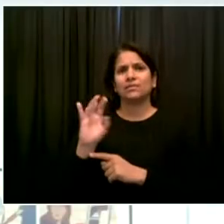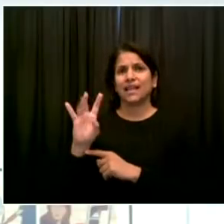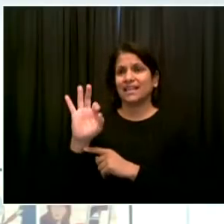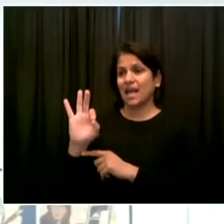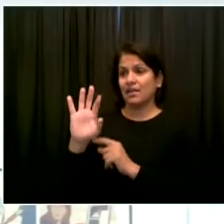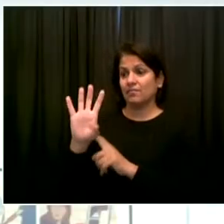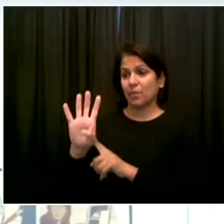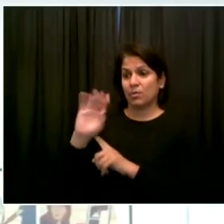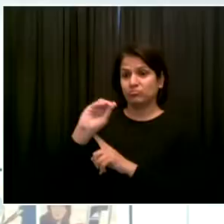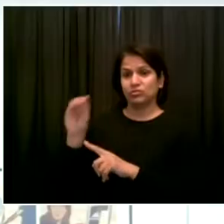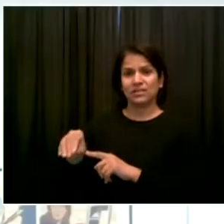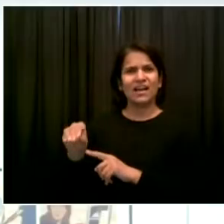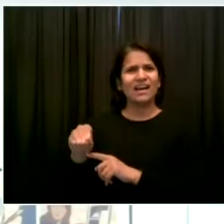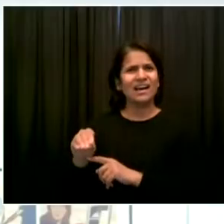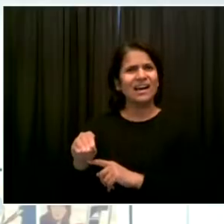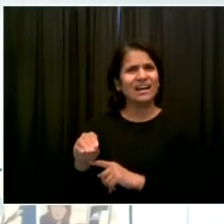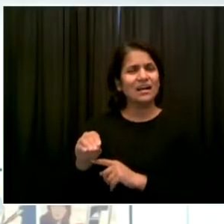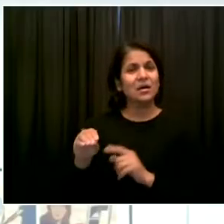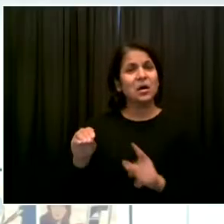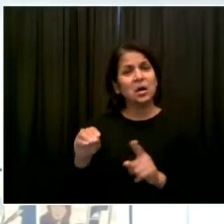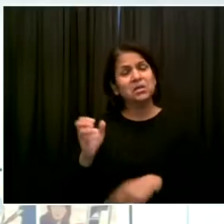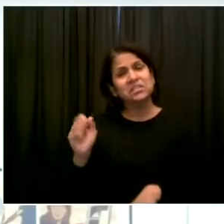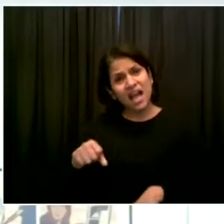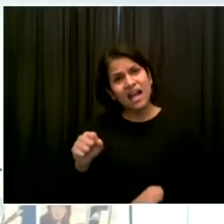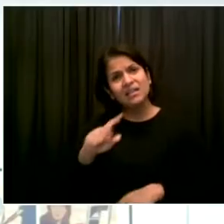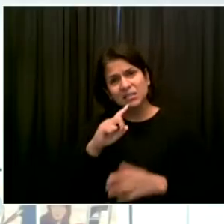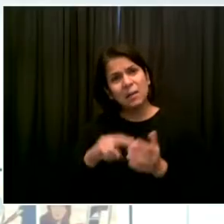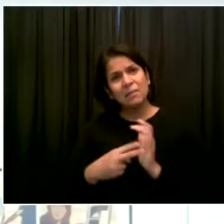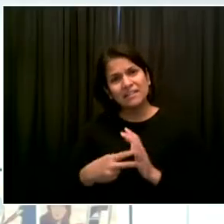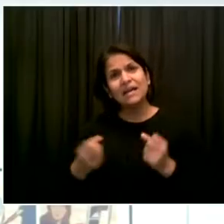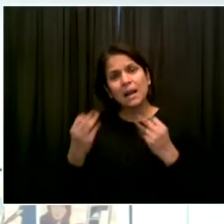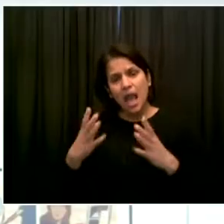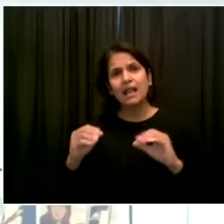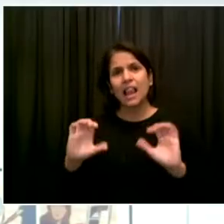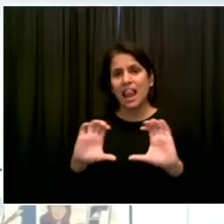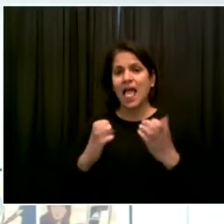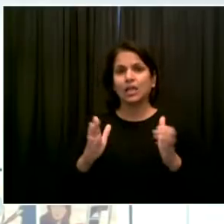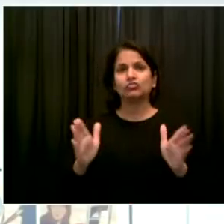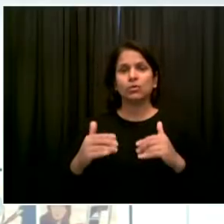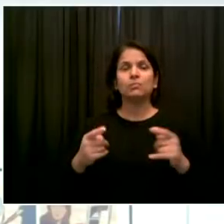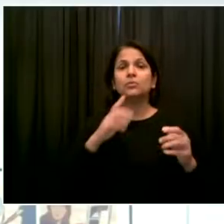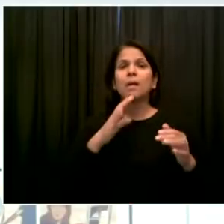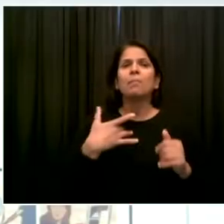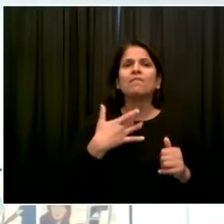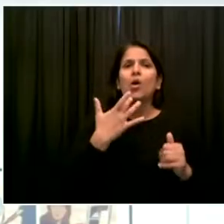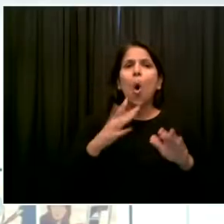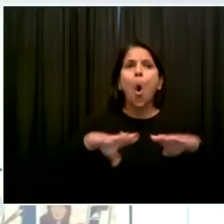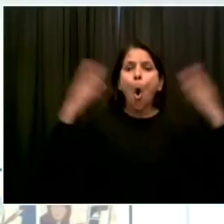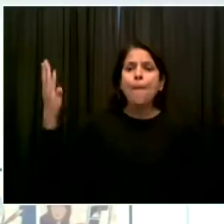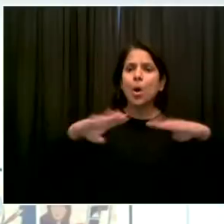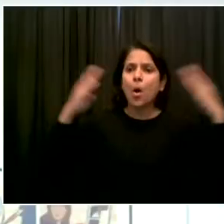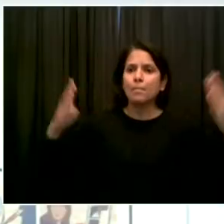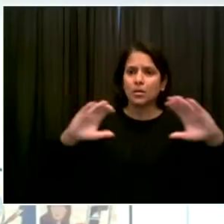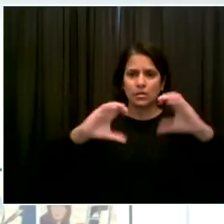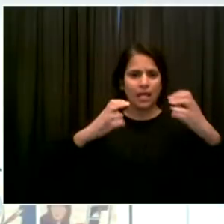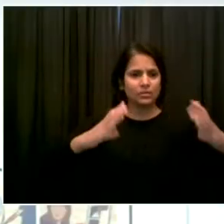WE HAVE 0.94% OF